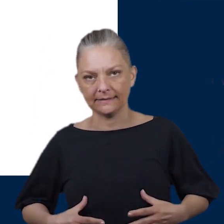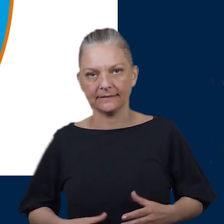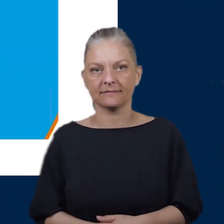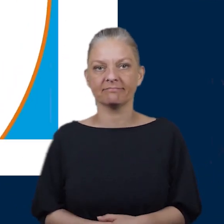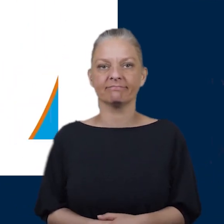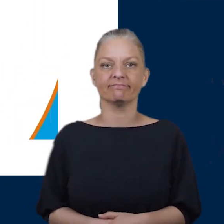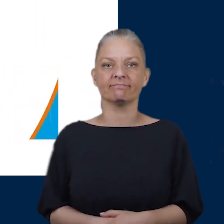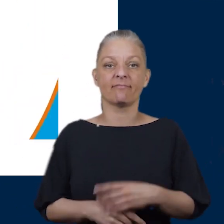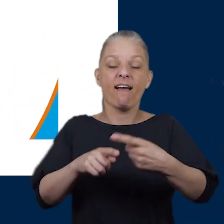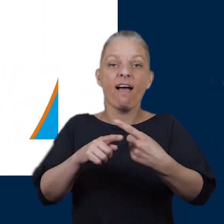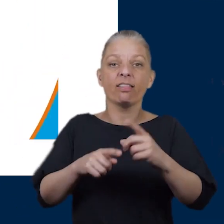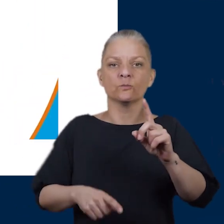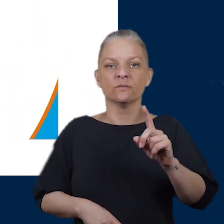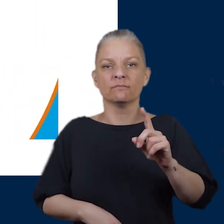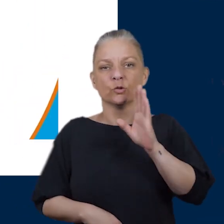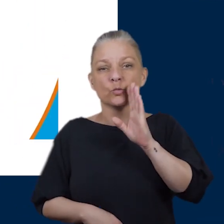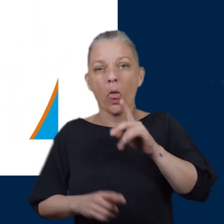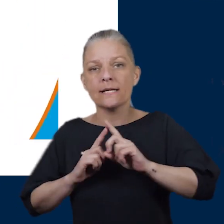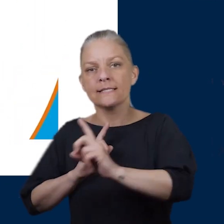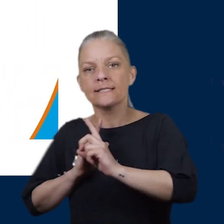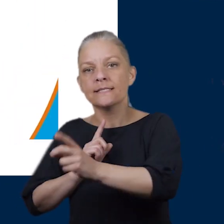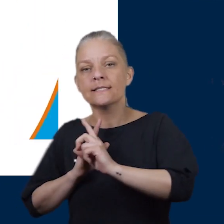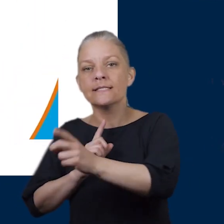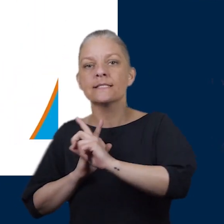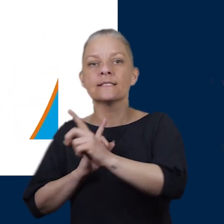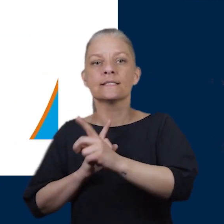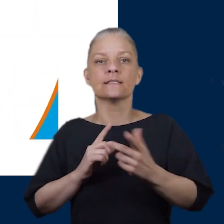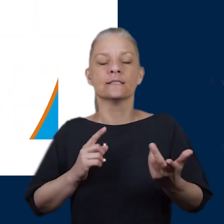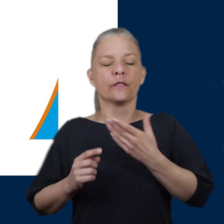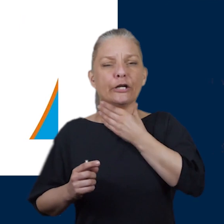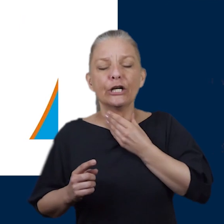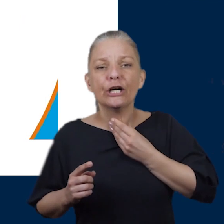other symptoms include needing to wee a lot, feeling extremely thirsty, cuts and grazes